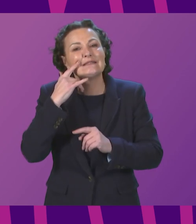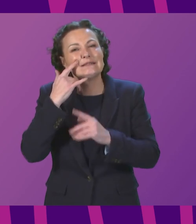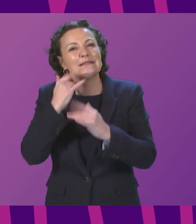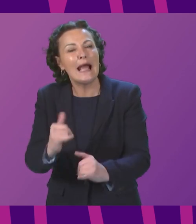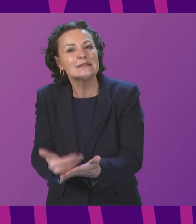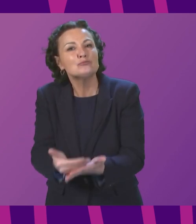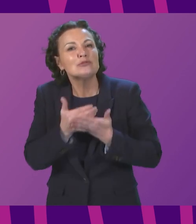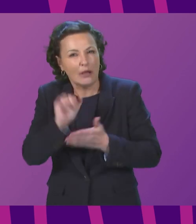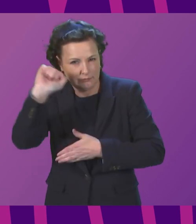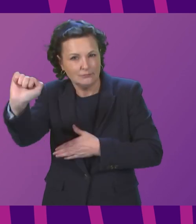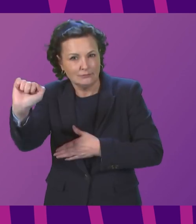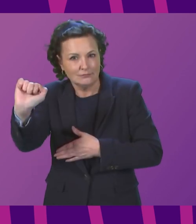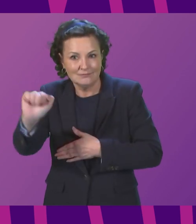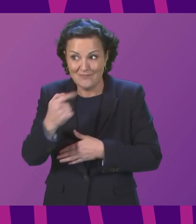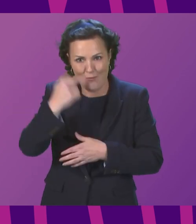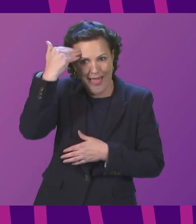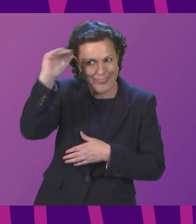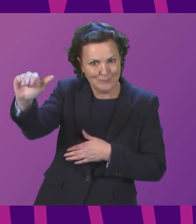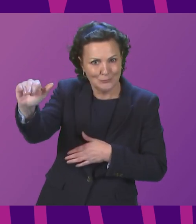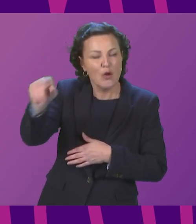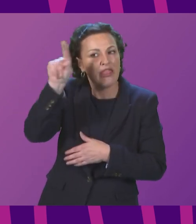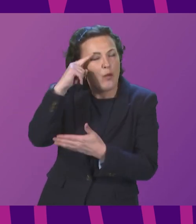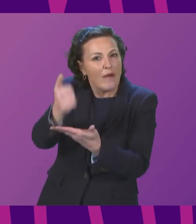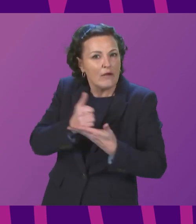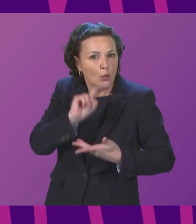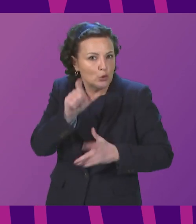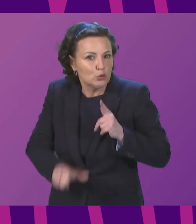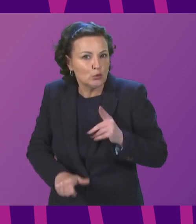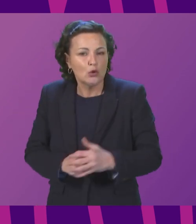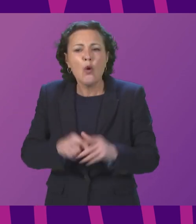and give you advice as quickly as possible. You will also receive an online form that